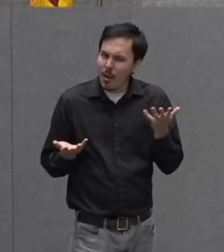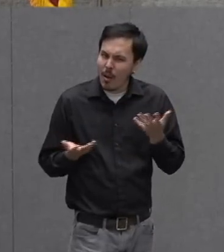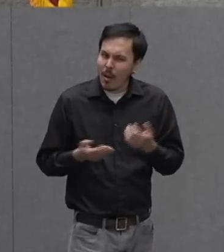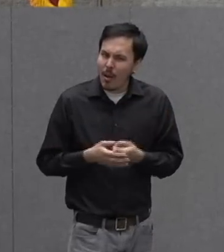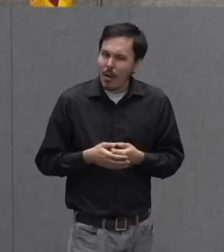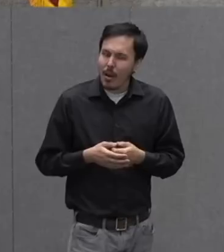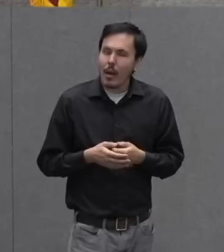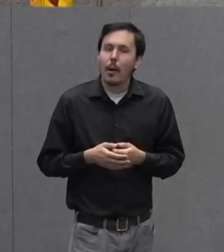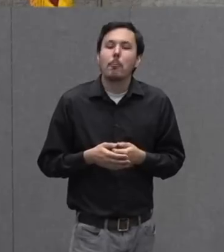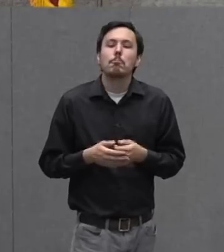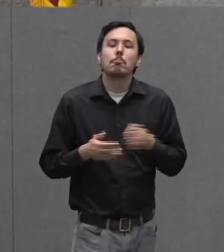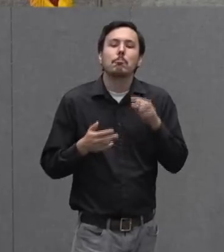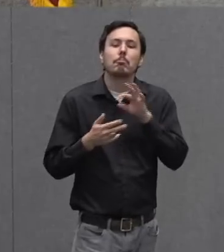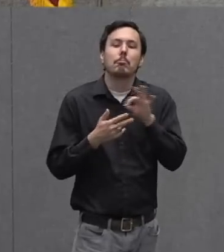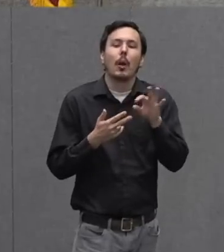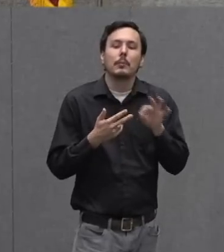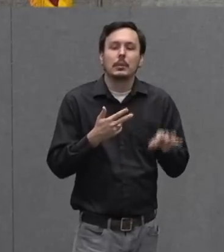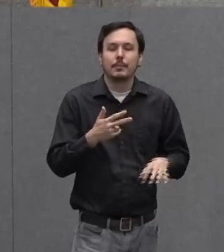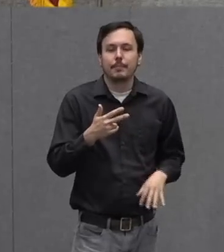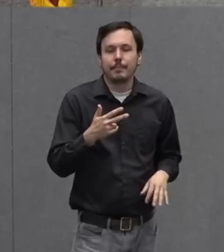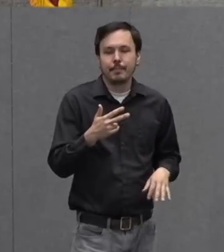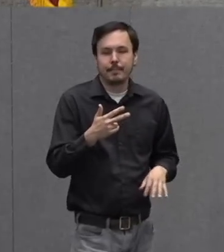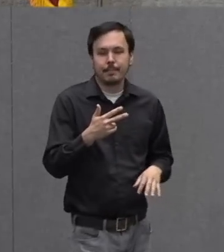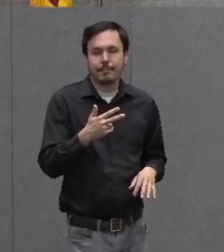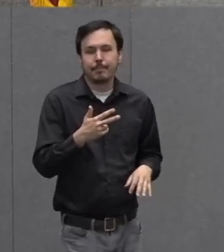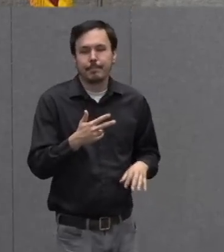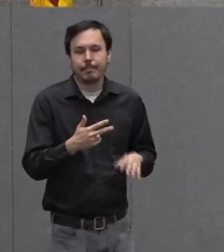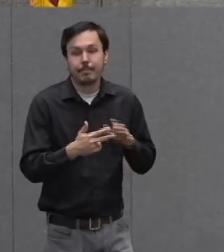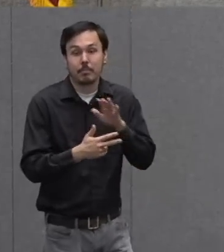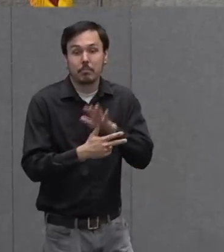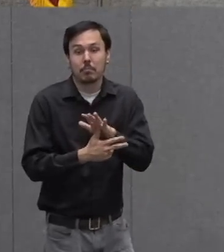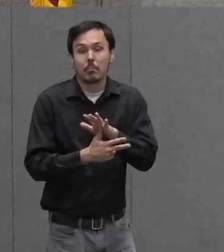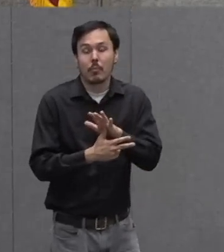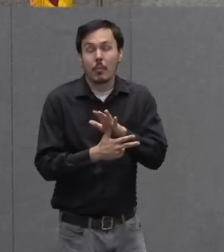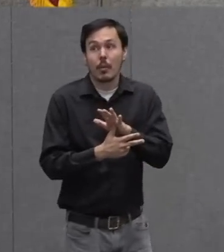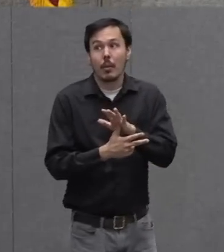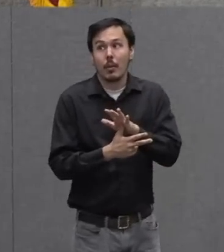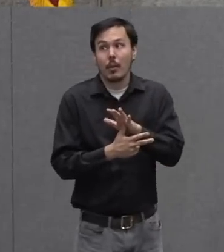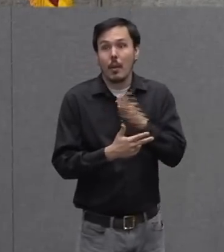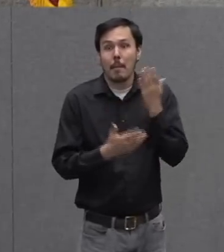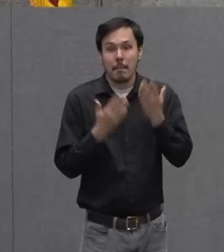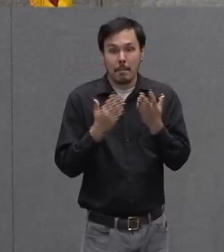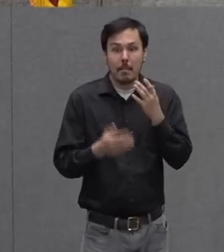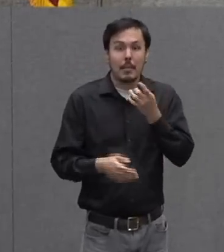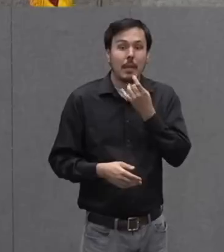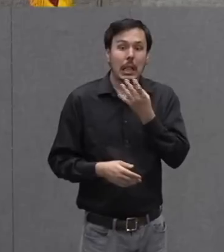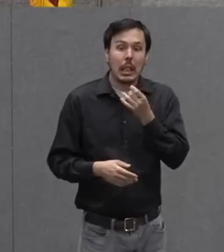Let me give you some choices, okay. The light could go through.